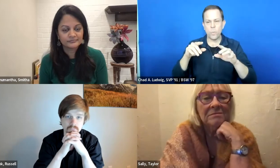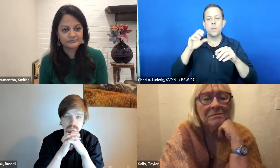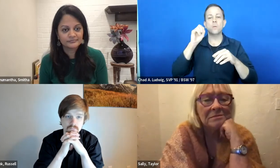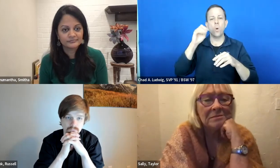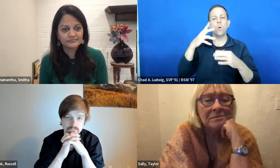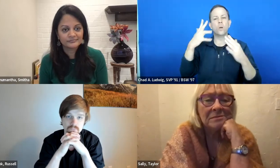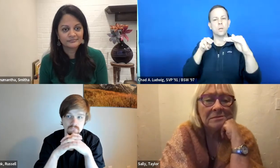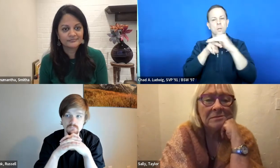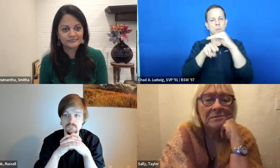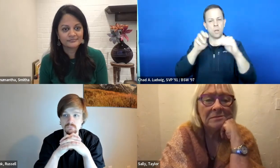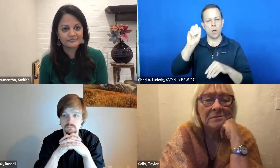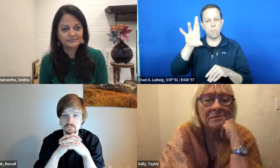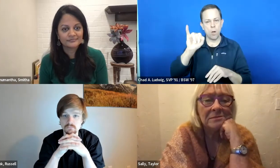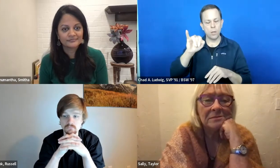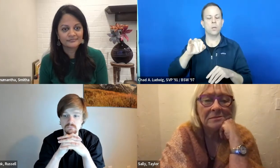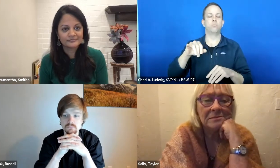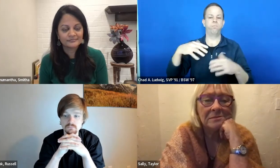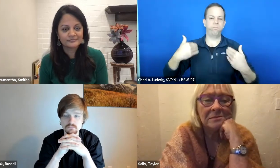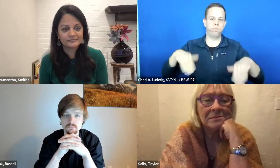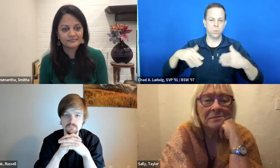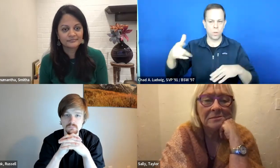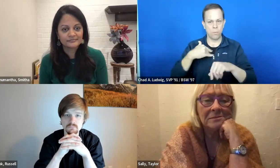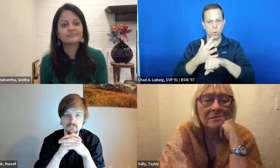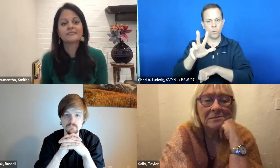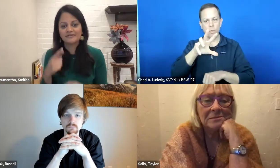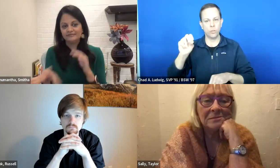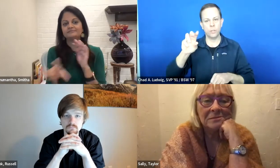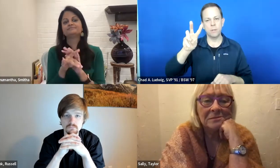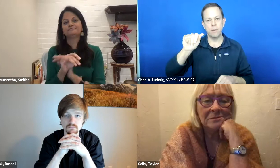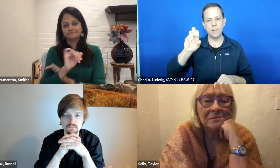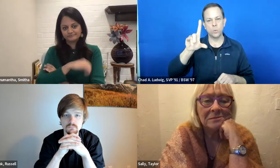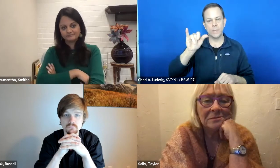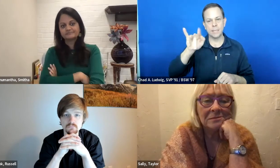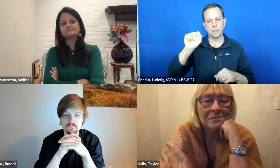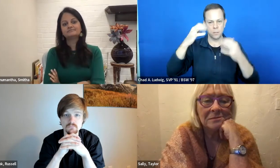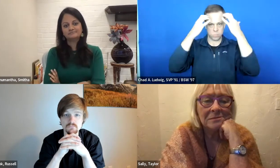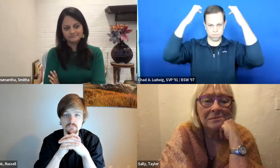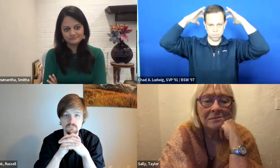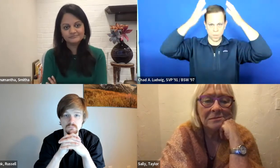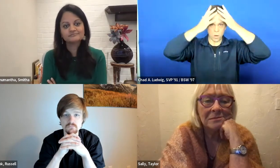Was it one or the other? Was it a combination of both? So they decided to do an MRI and saw that, you know,